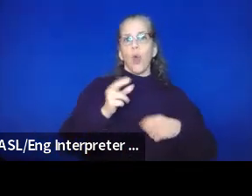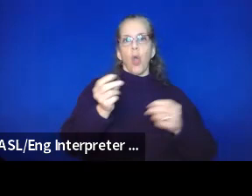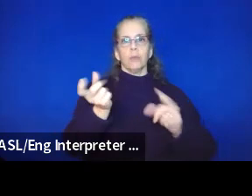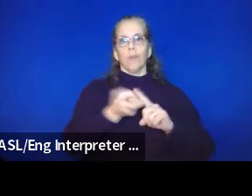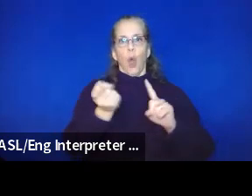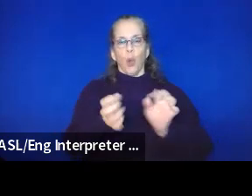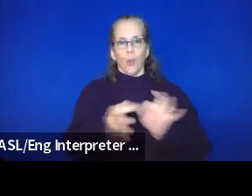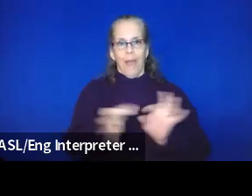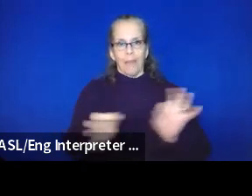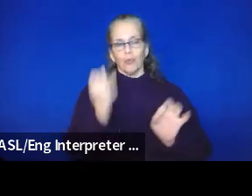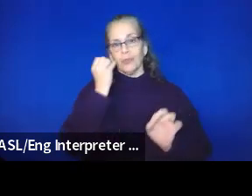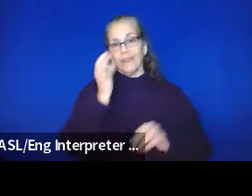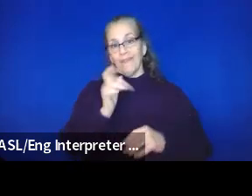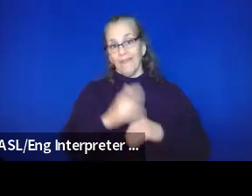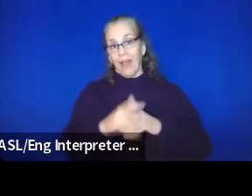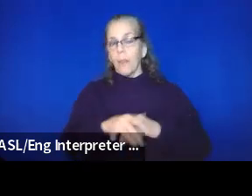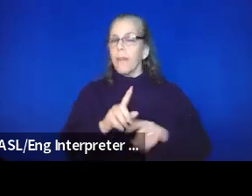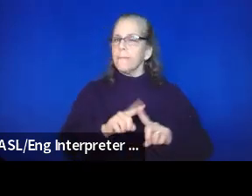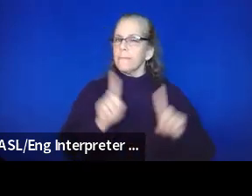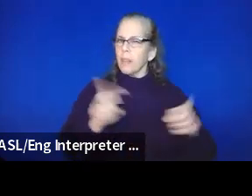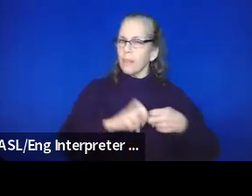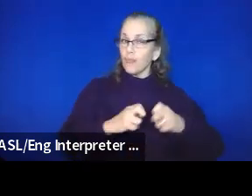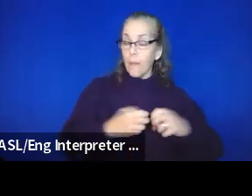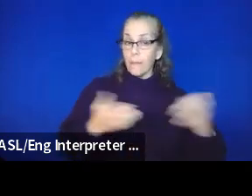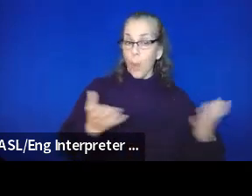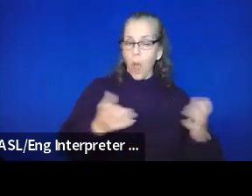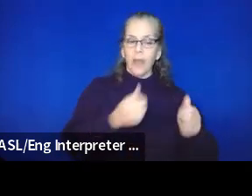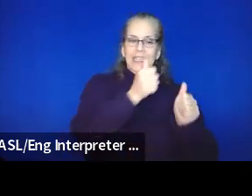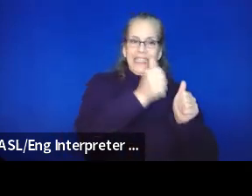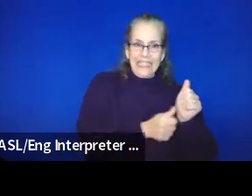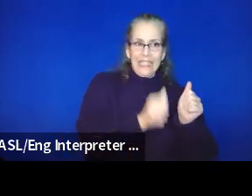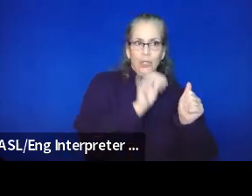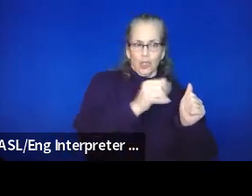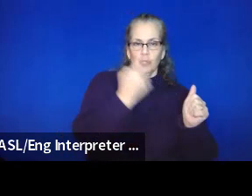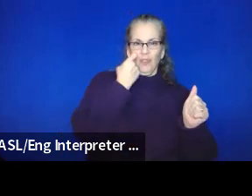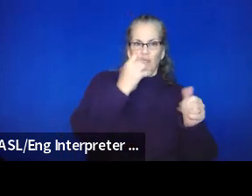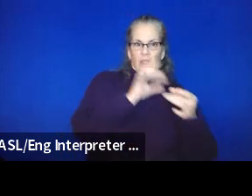The problem with these things is each of them focuses only on the receptive speech and ignores